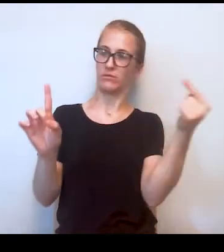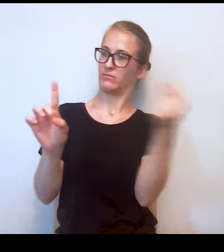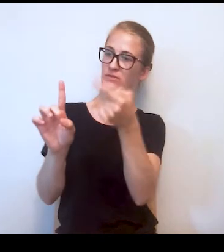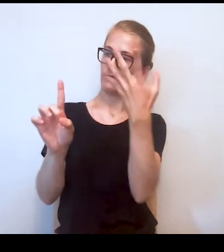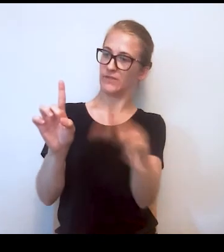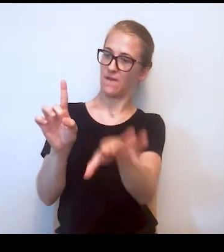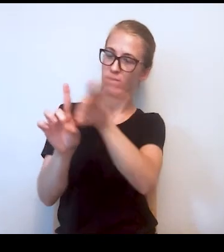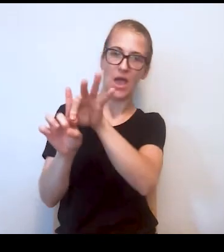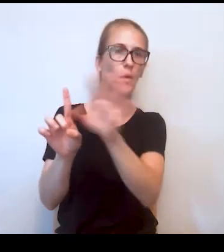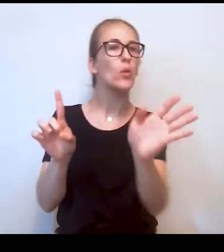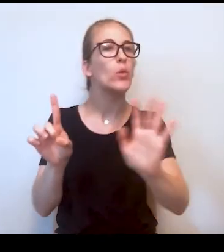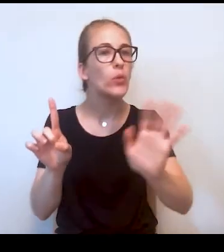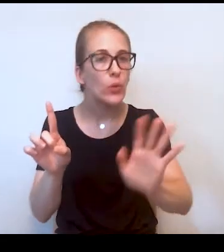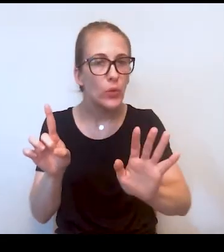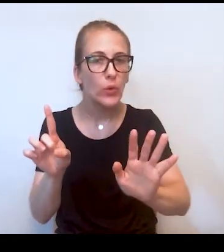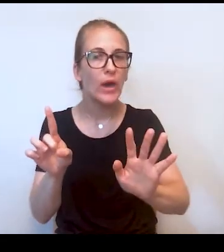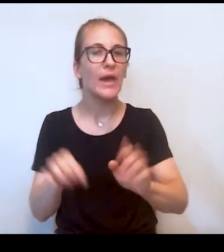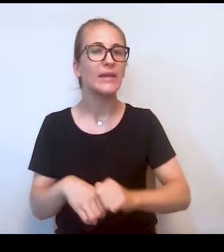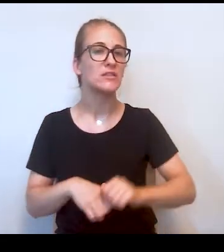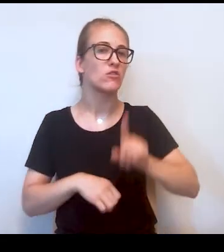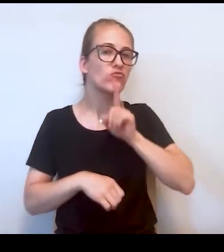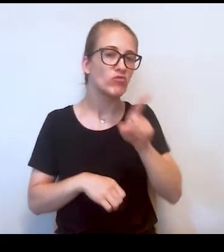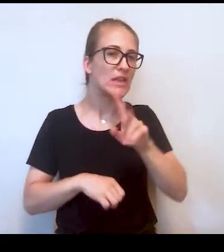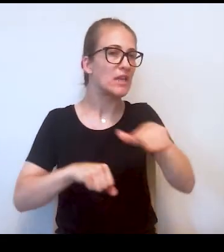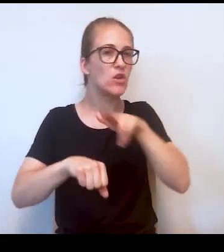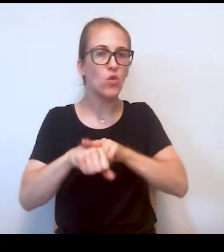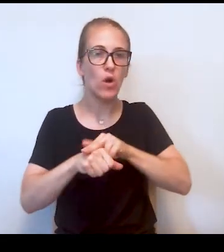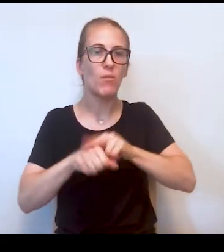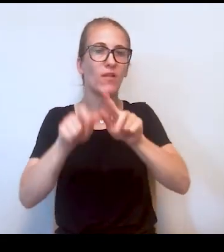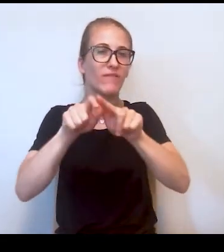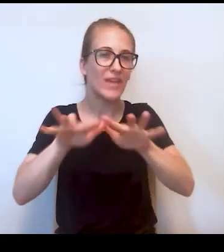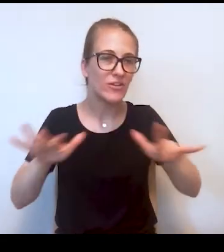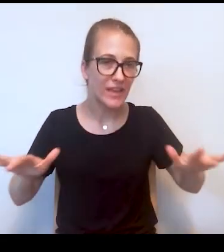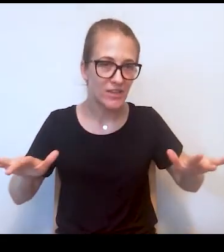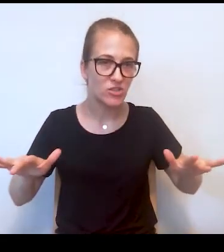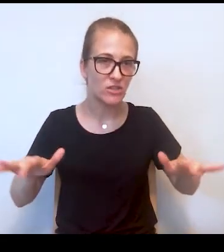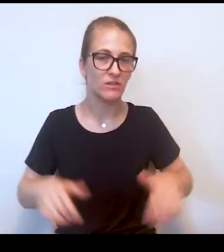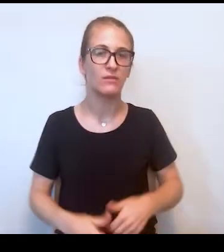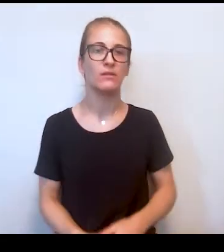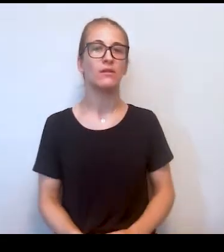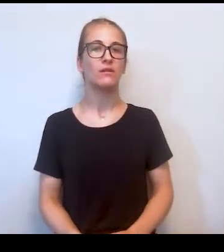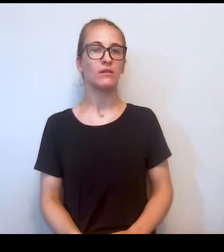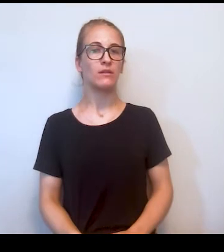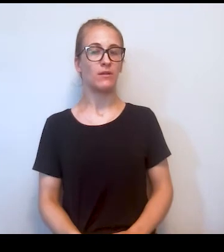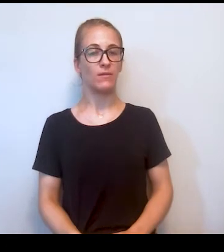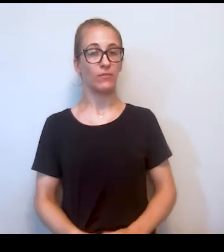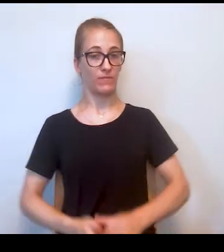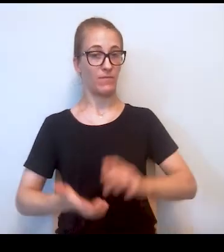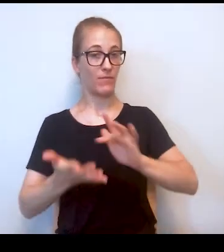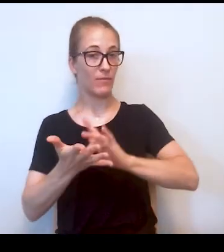And the medical system views... Well, there's a lot of pieces to this.